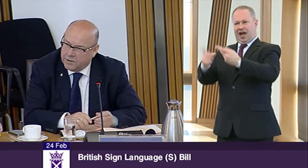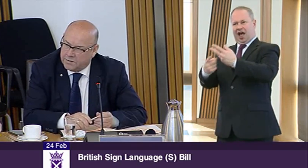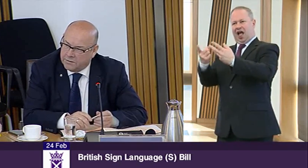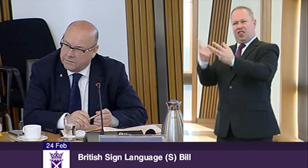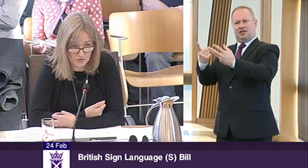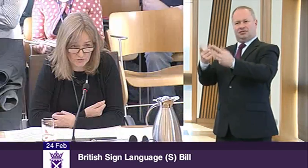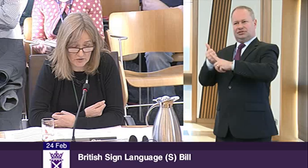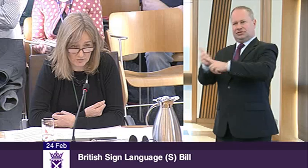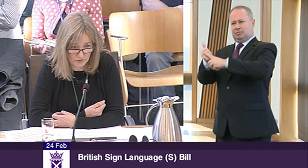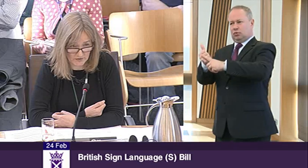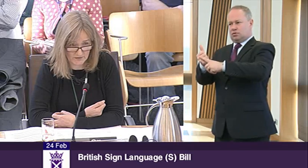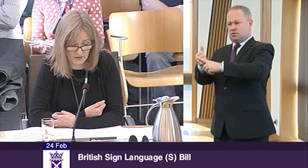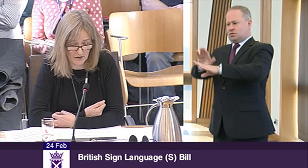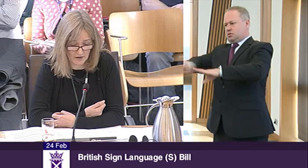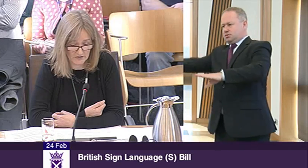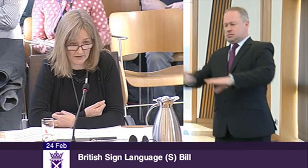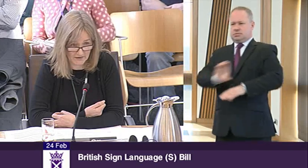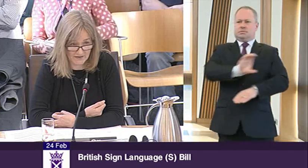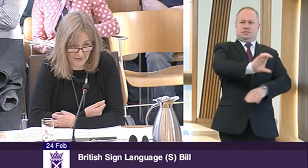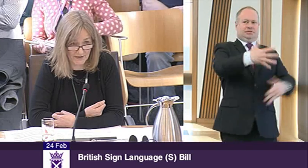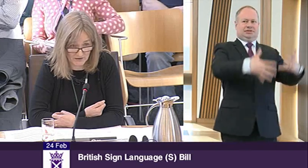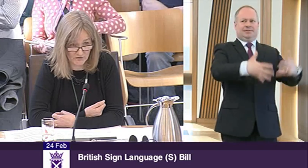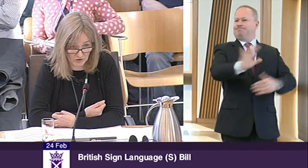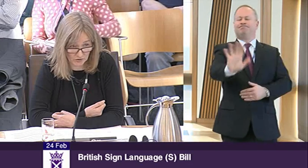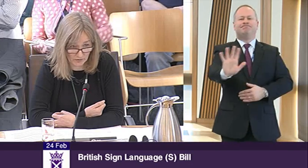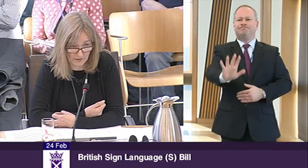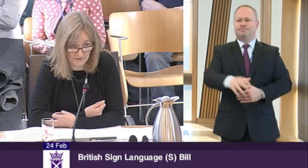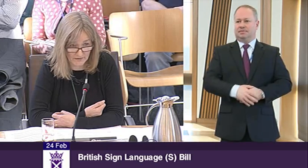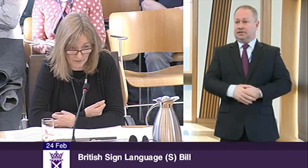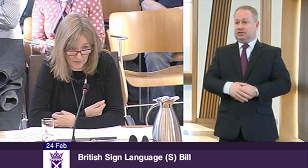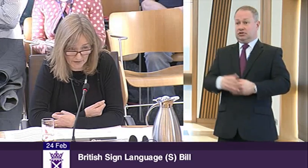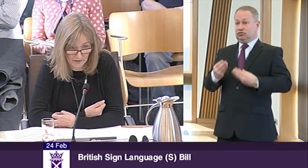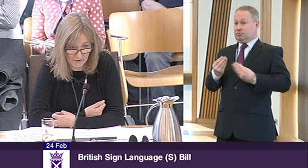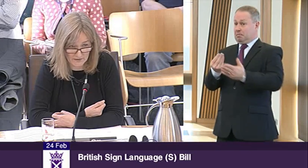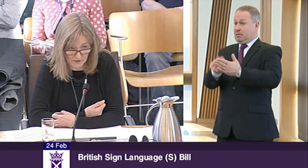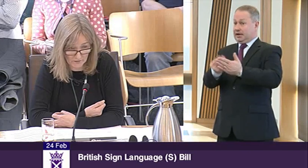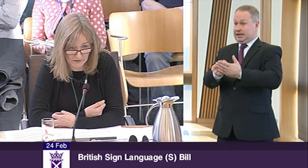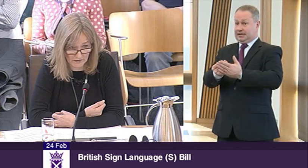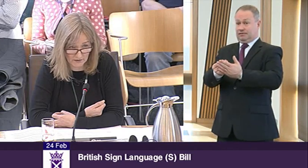not be diverted from other services? Lorraine Vallance: Yes. Those resources are directed at the individual. It is their money